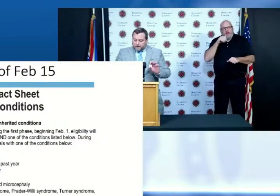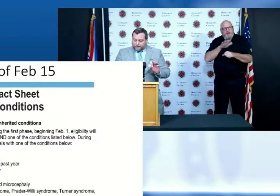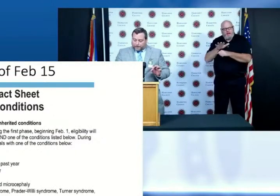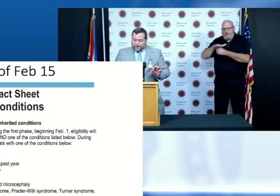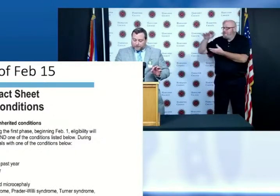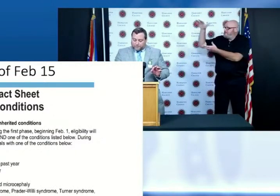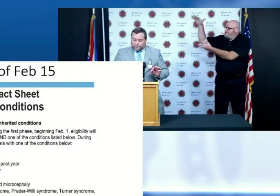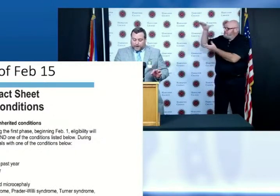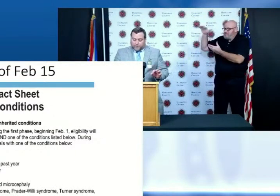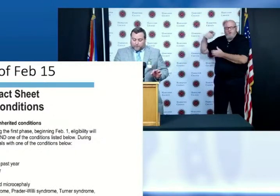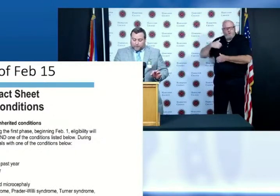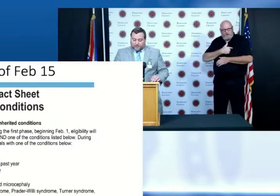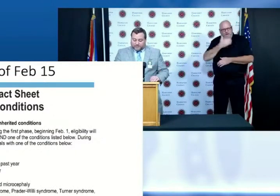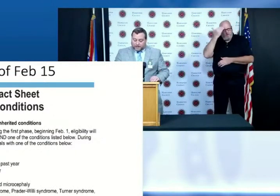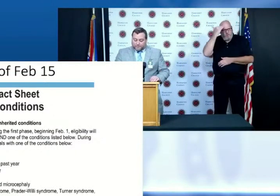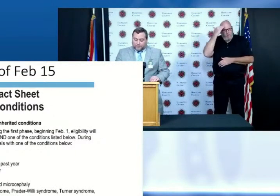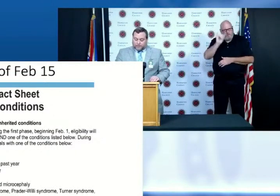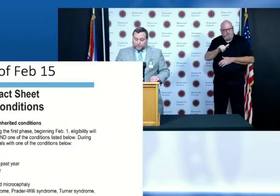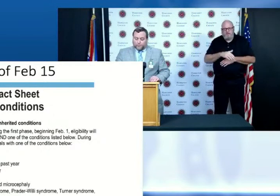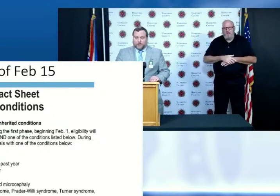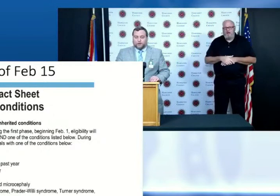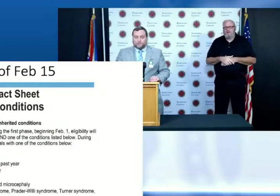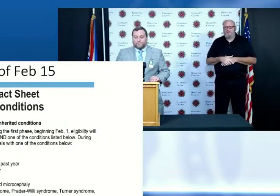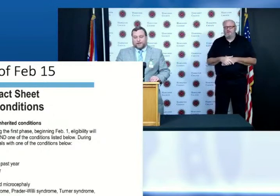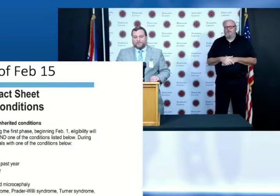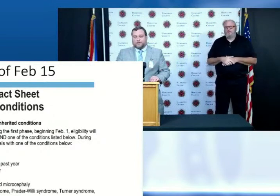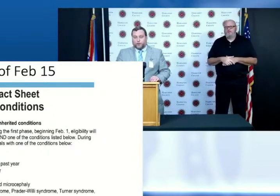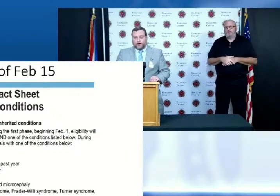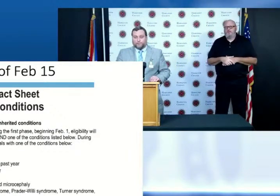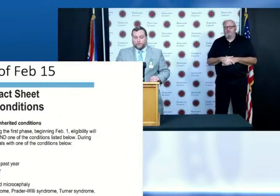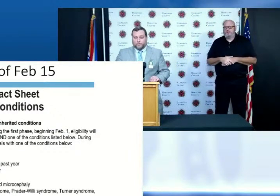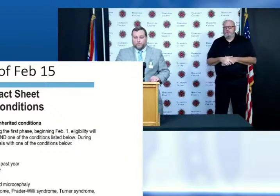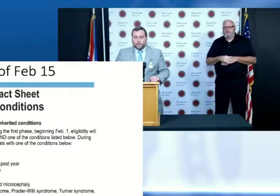if you're eligible now it does not mean that there will be a dose of vaccine waiting for you